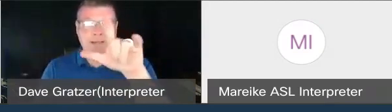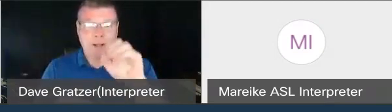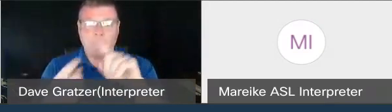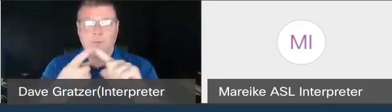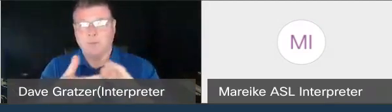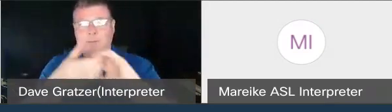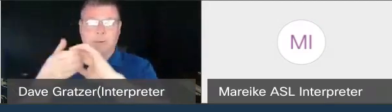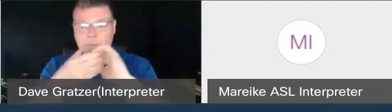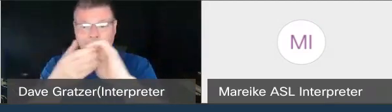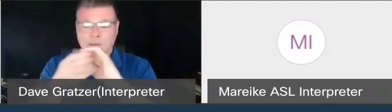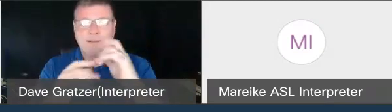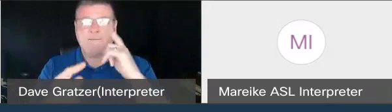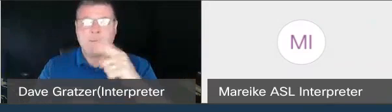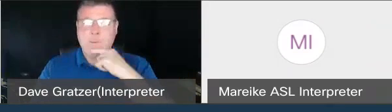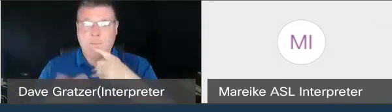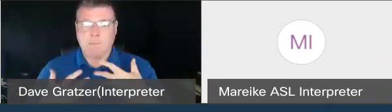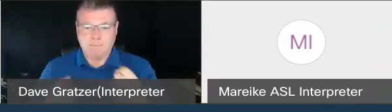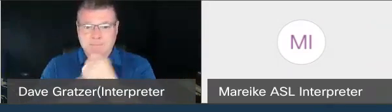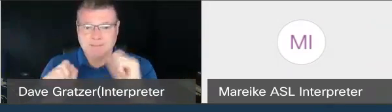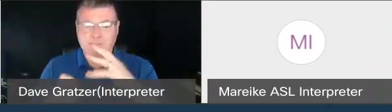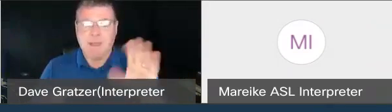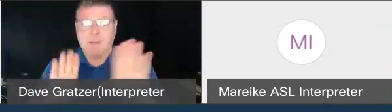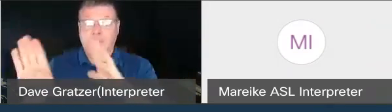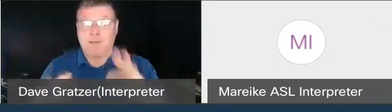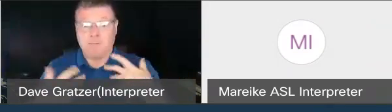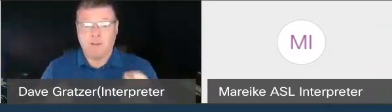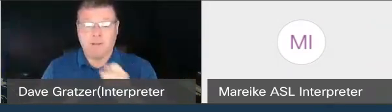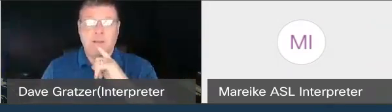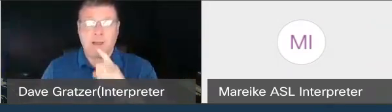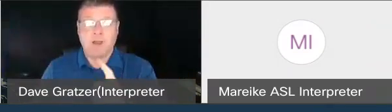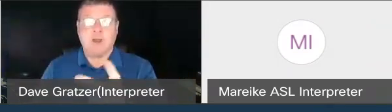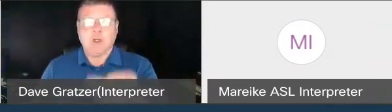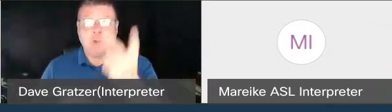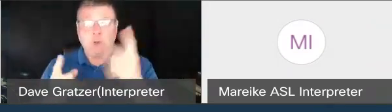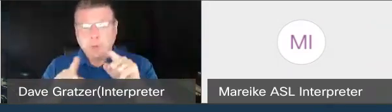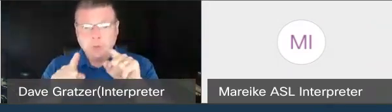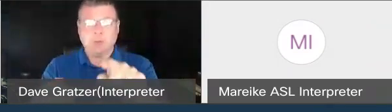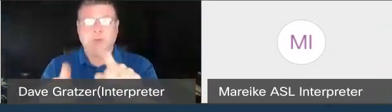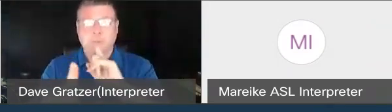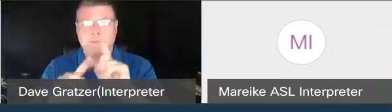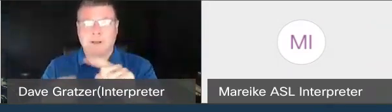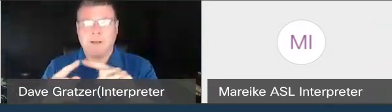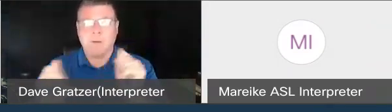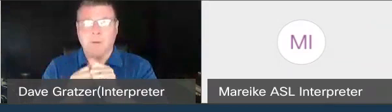Linking Health Care, Public Safety, and Behavioral Health, Part 2. Aligning Regional Responses with Identified Needs.